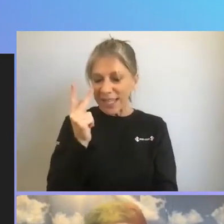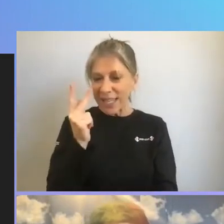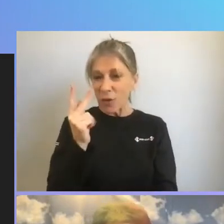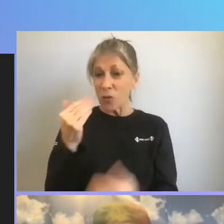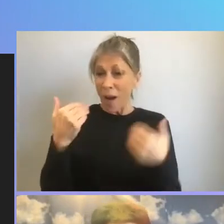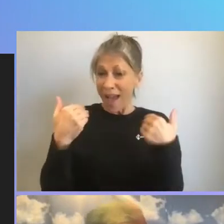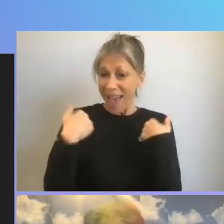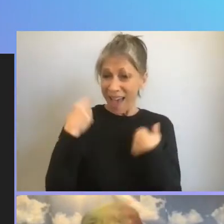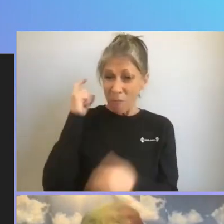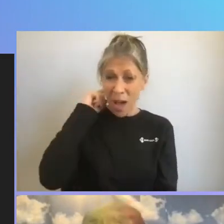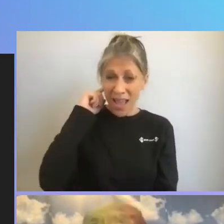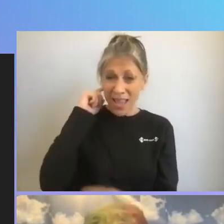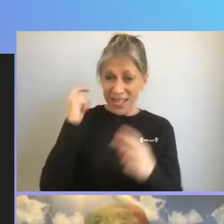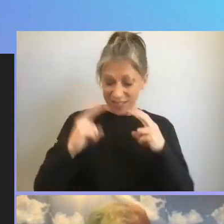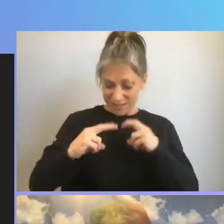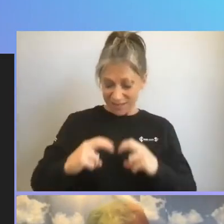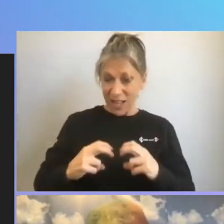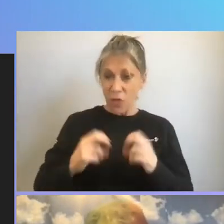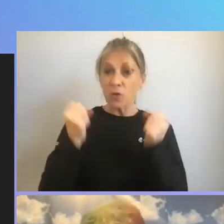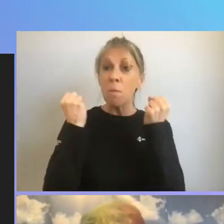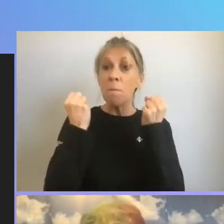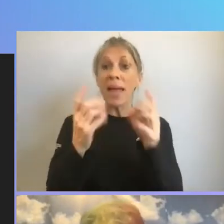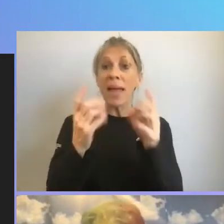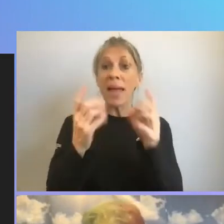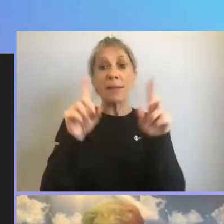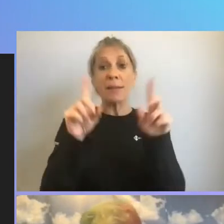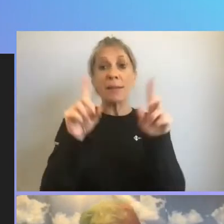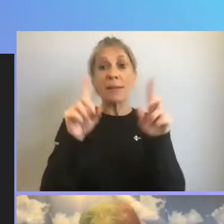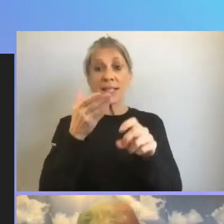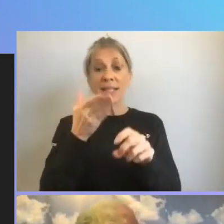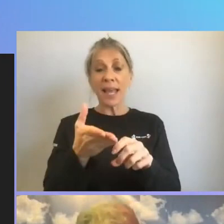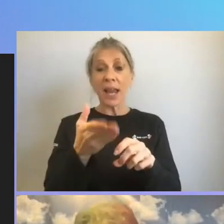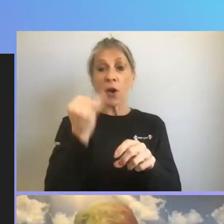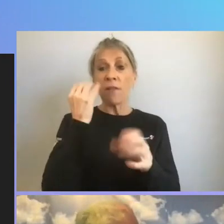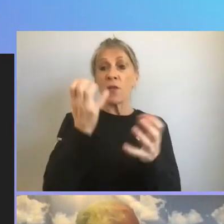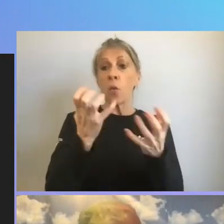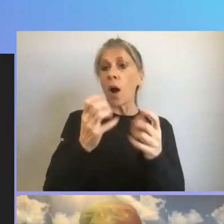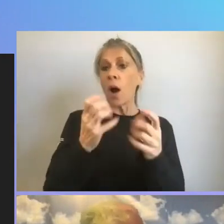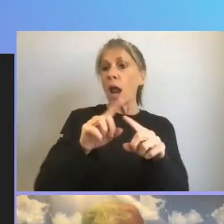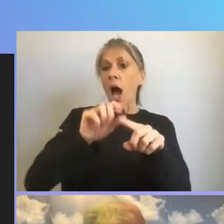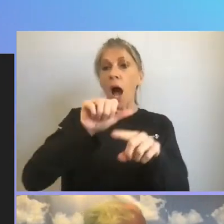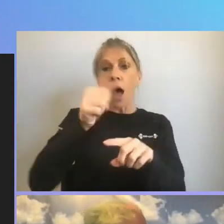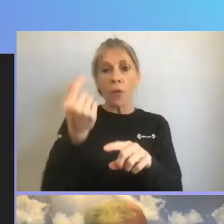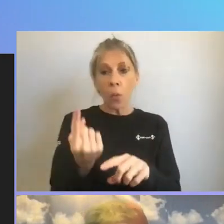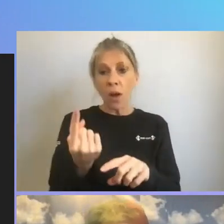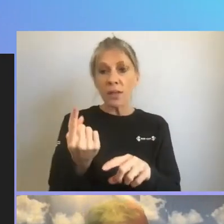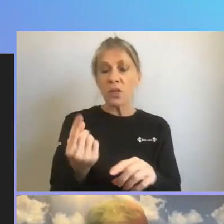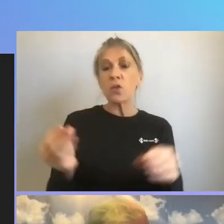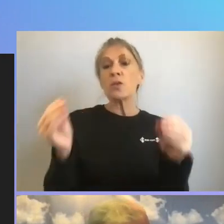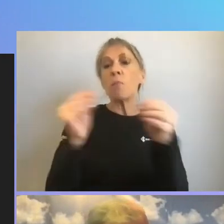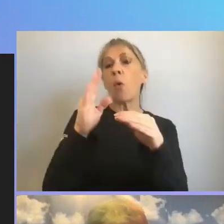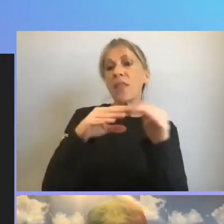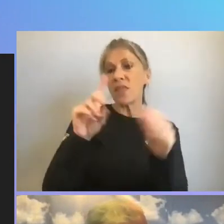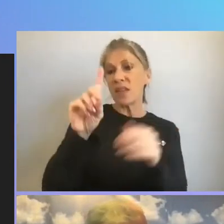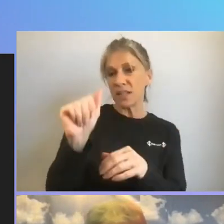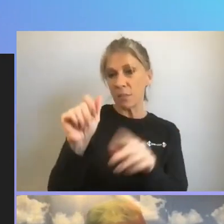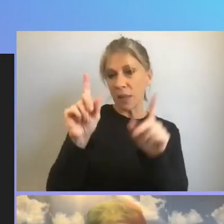there's lots of tests there. So if you're interested in taking other ones, there's also other